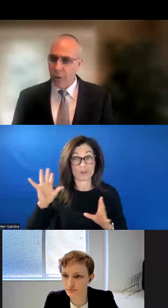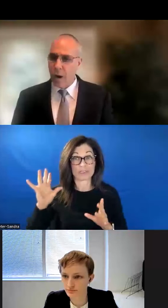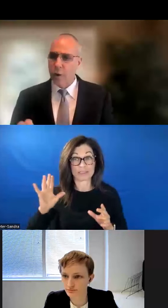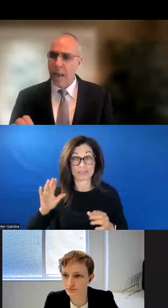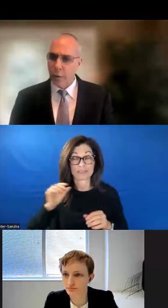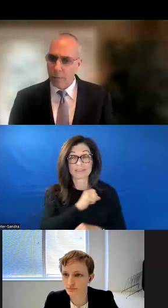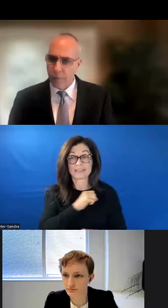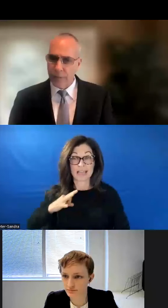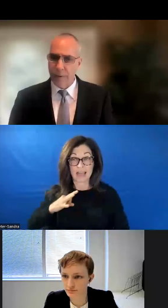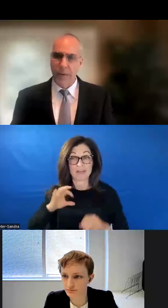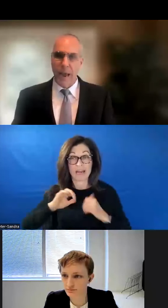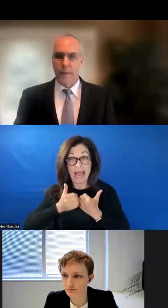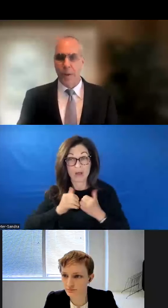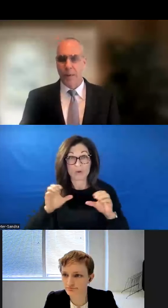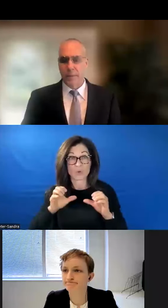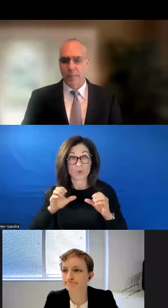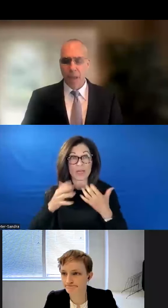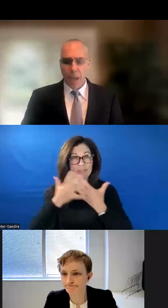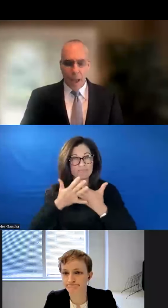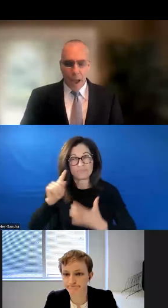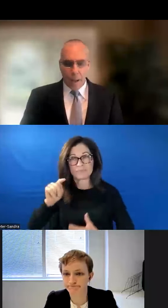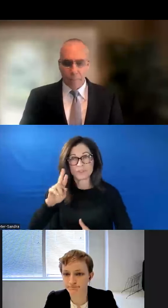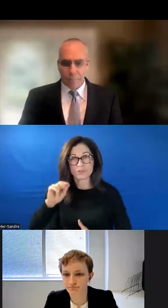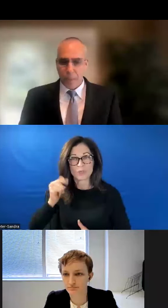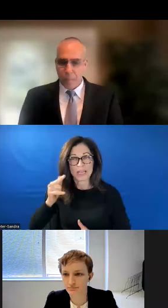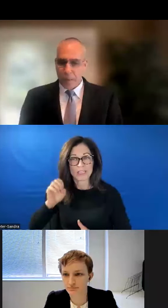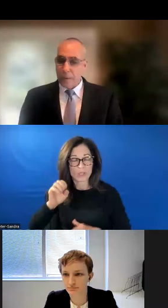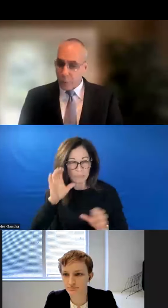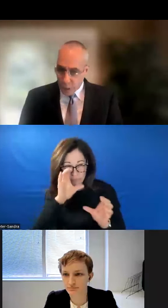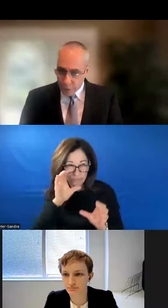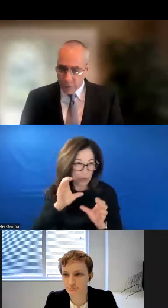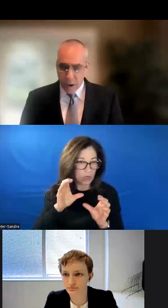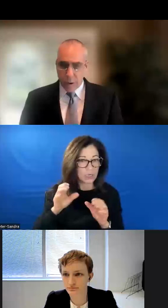THE TRIAGE AND LOOK FOR THE SAFETY ASPECTS, BUT CHANGE IS HARD.